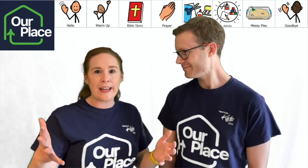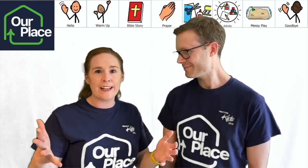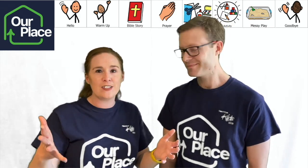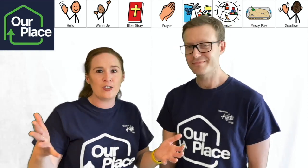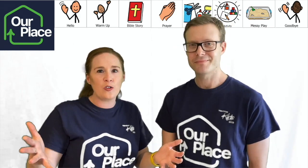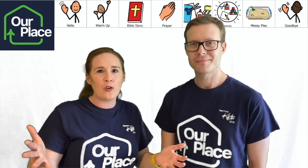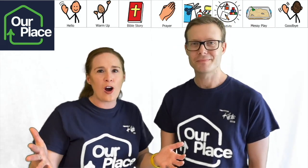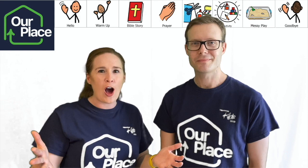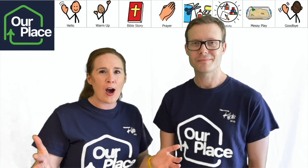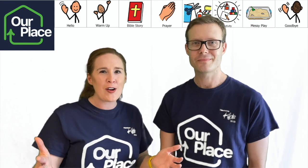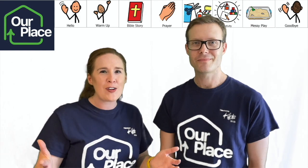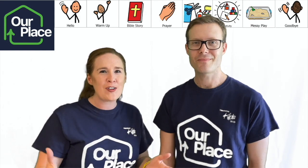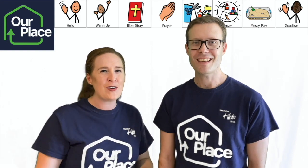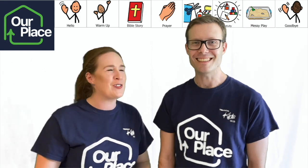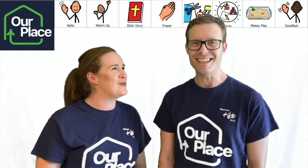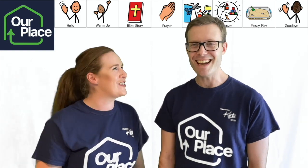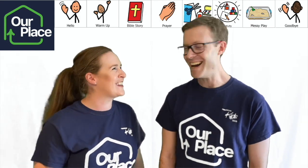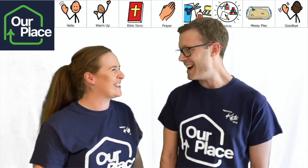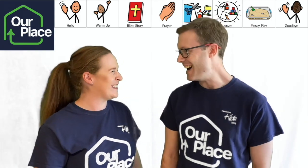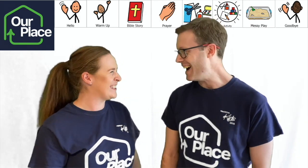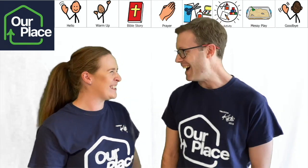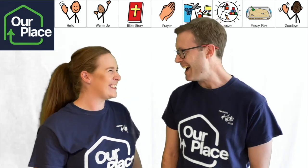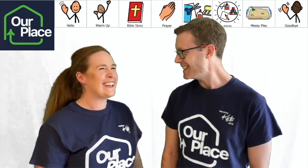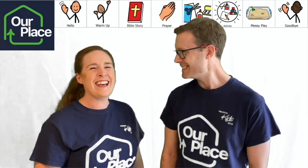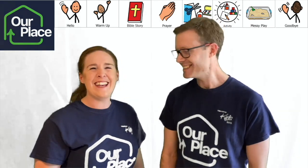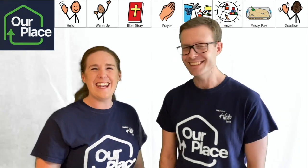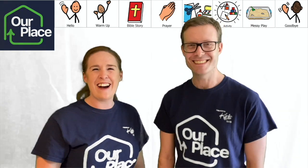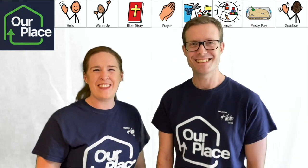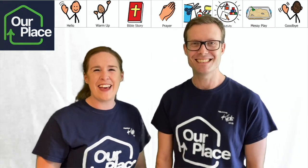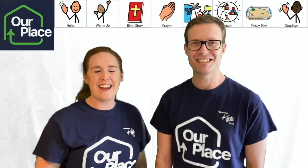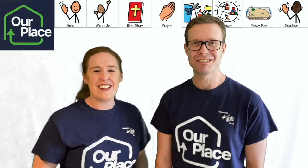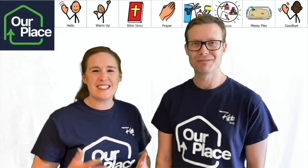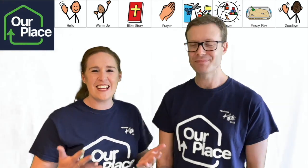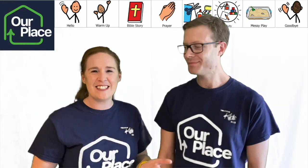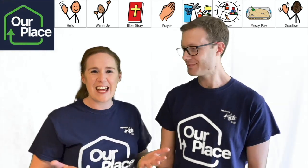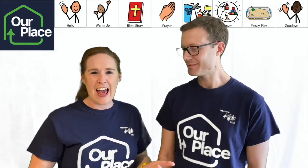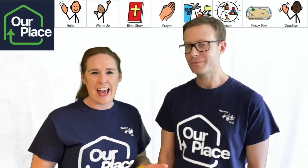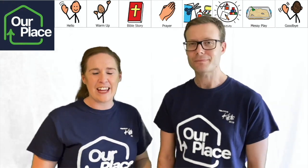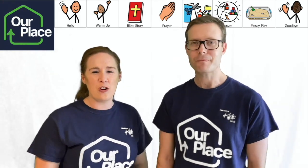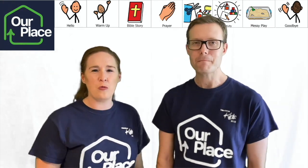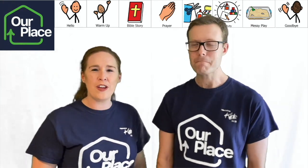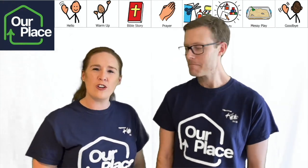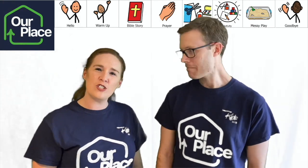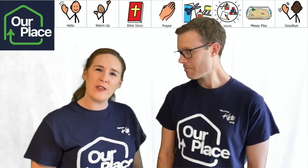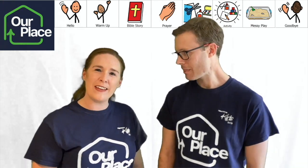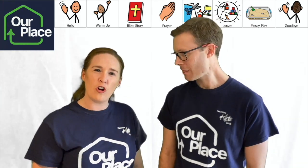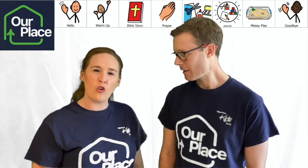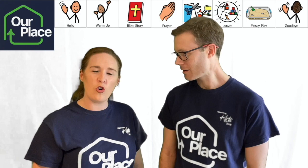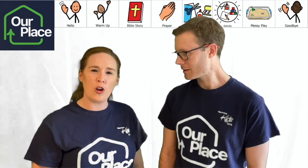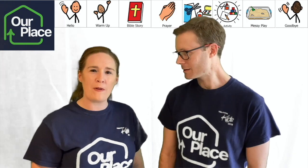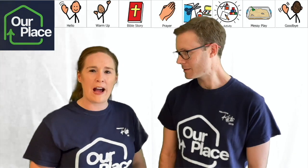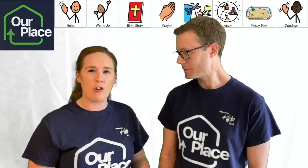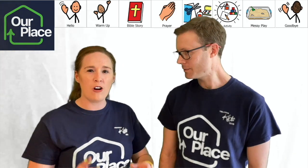to your home yeah now then today we are doing all about